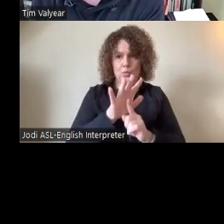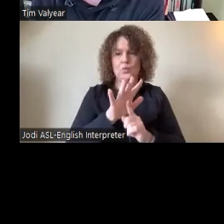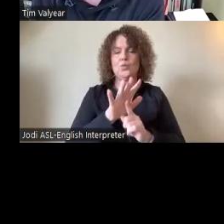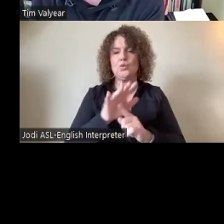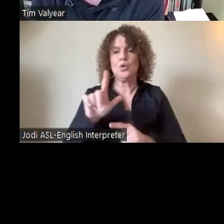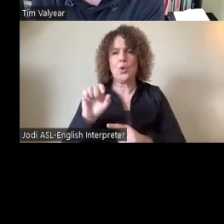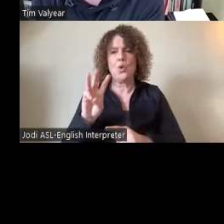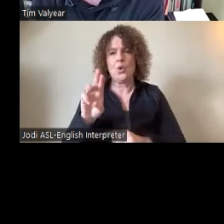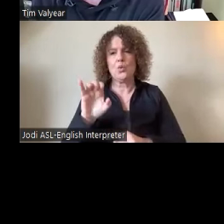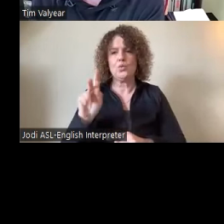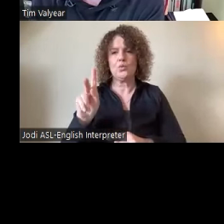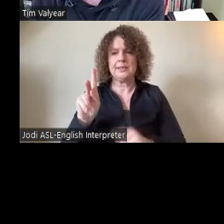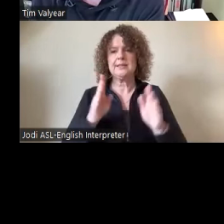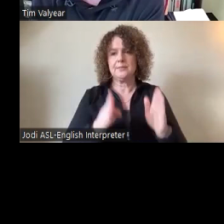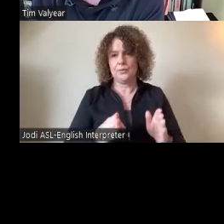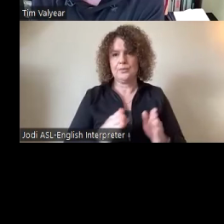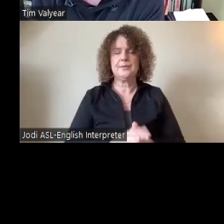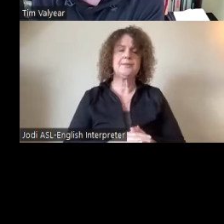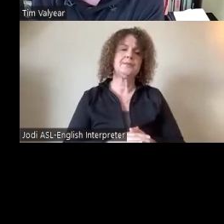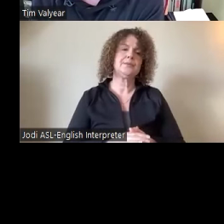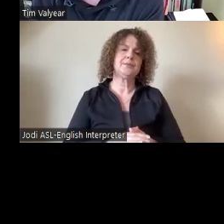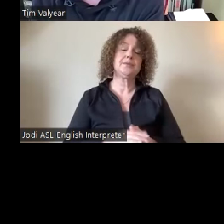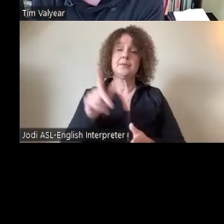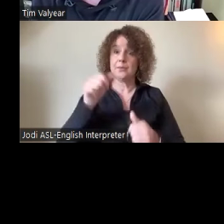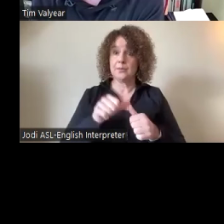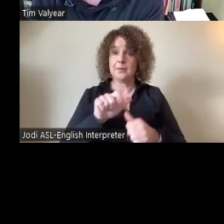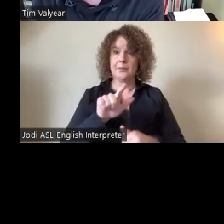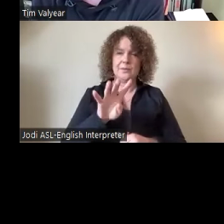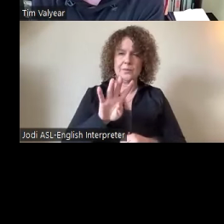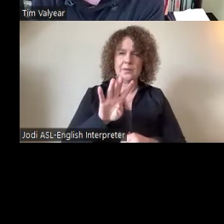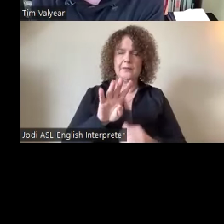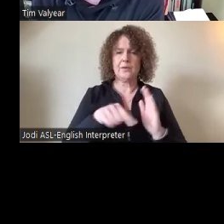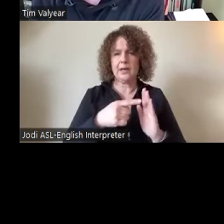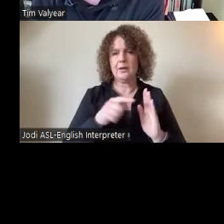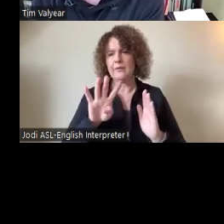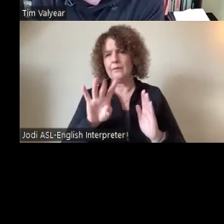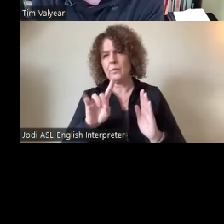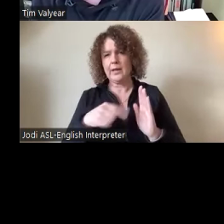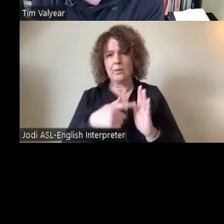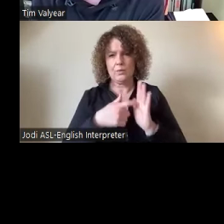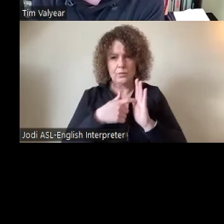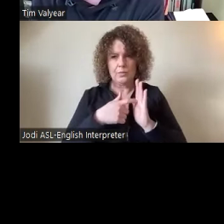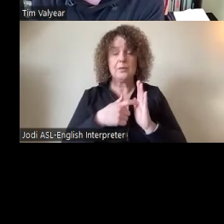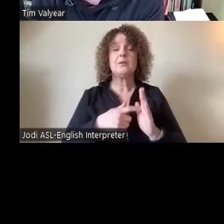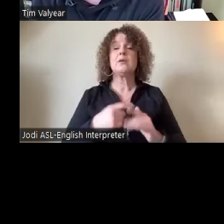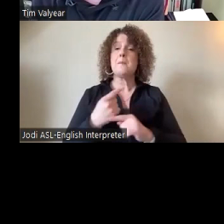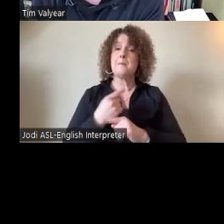the rapid testing, you can return to work ten days after your last exposure. We're talking about a low-risk